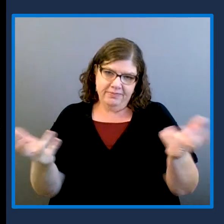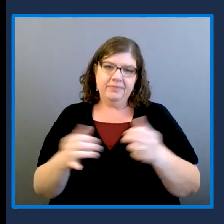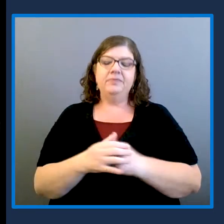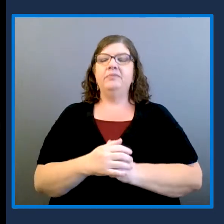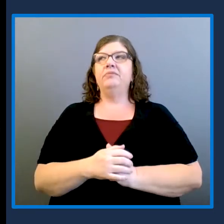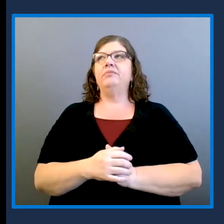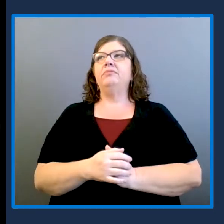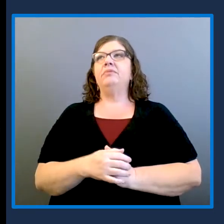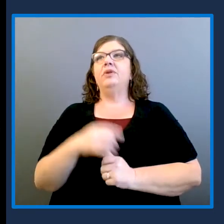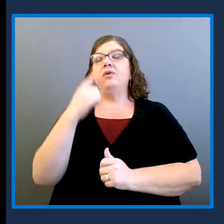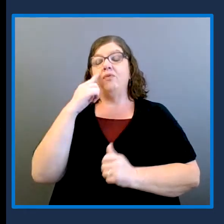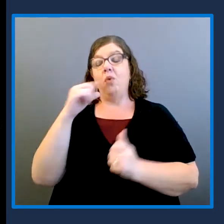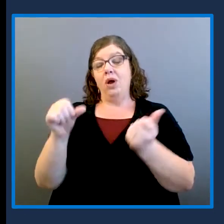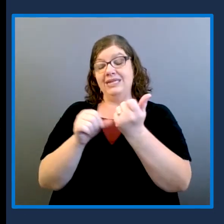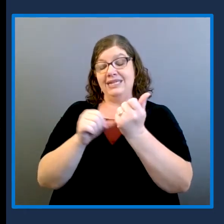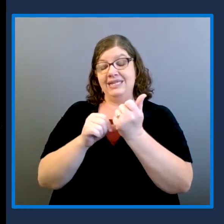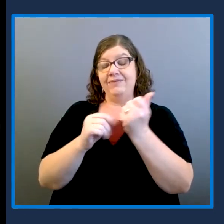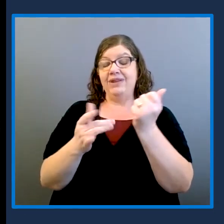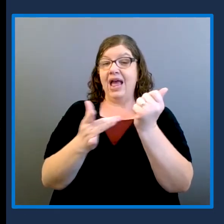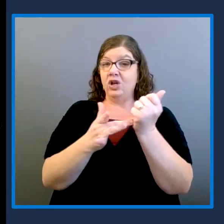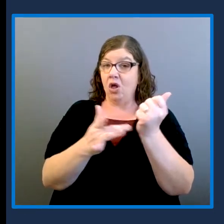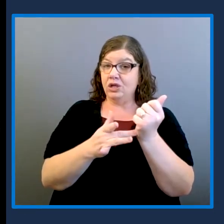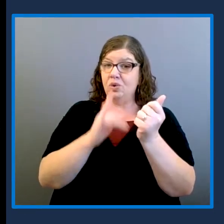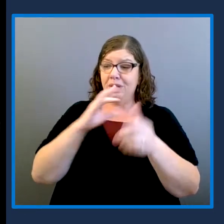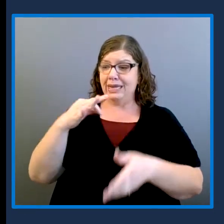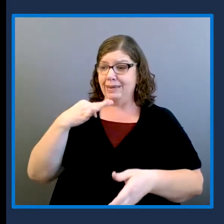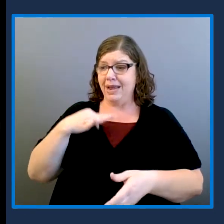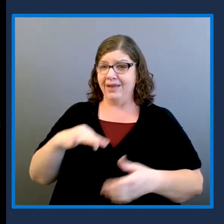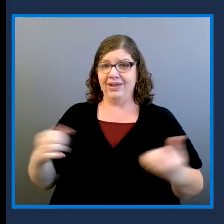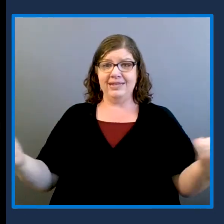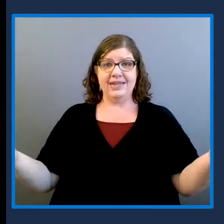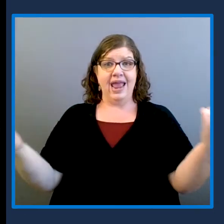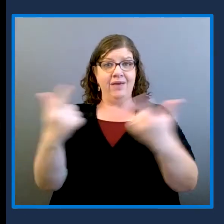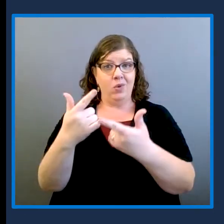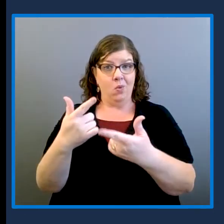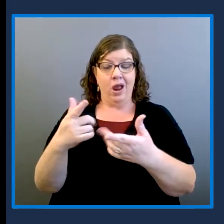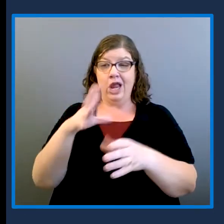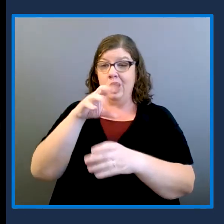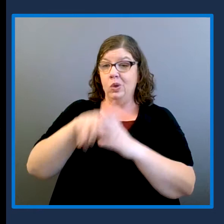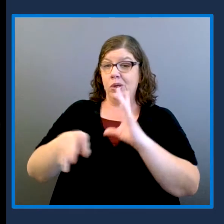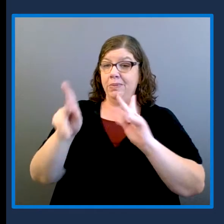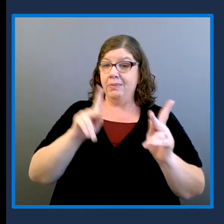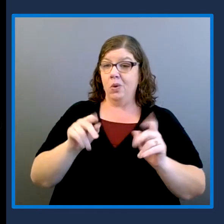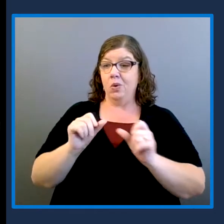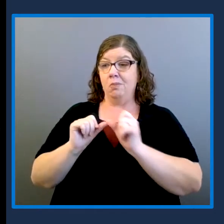and really when it com when it comes to assistive technology it benefits everyone including people